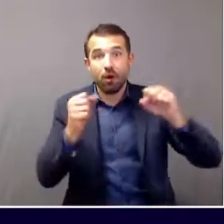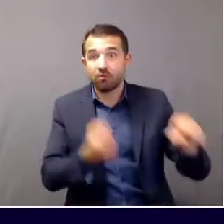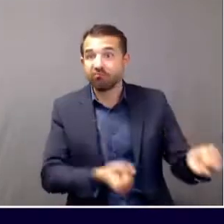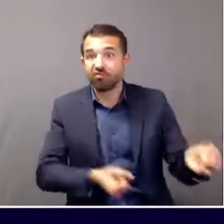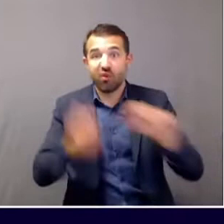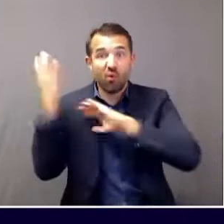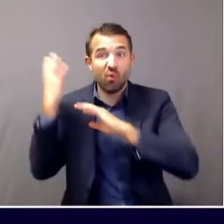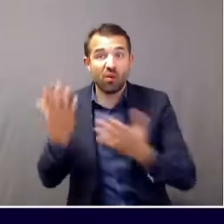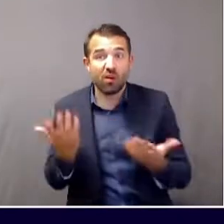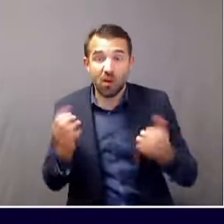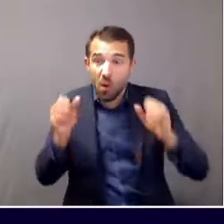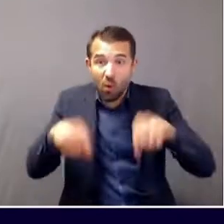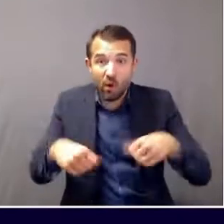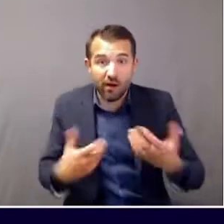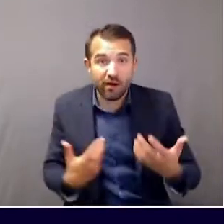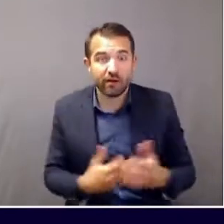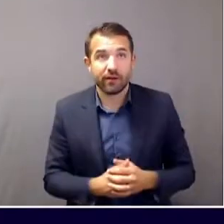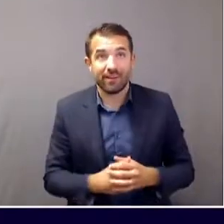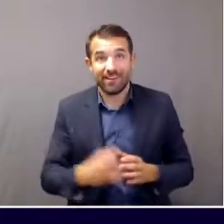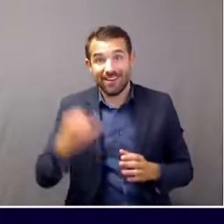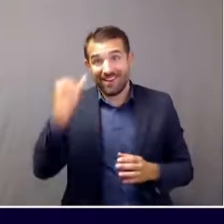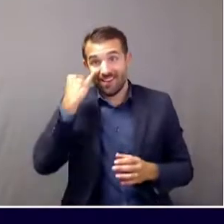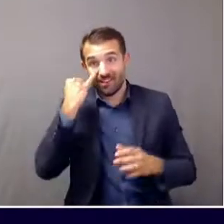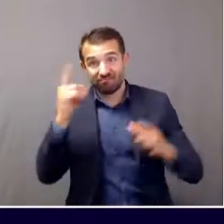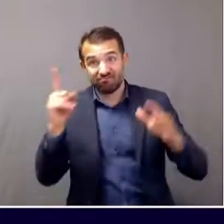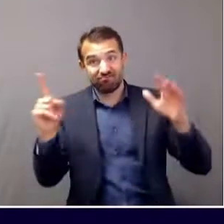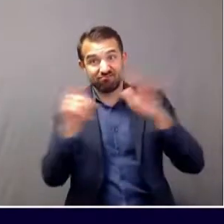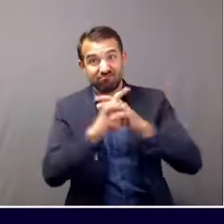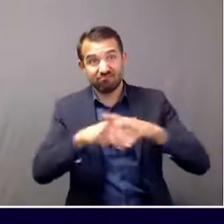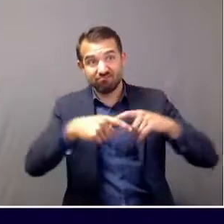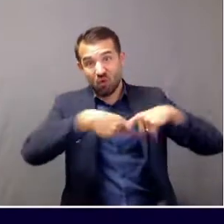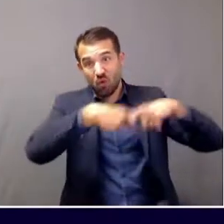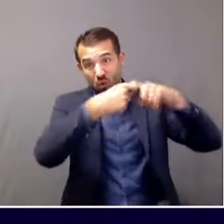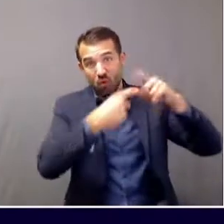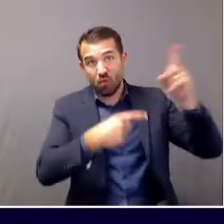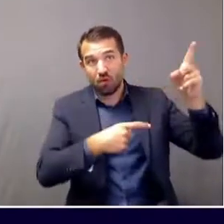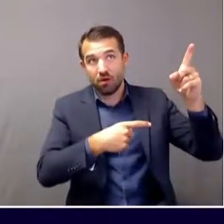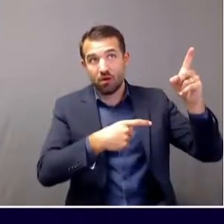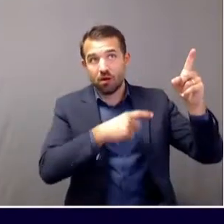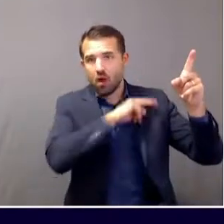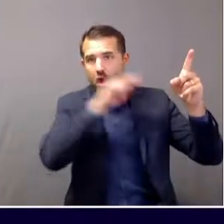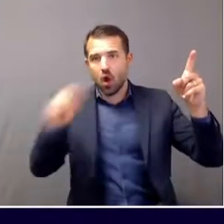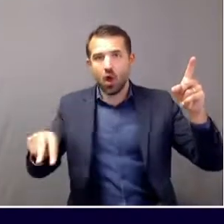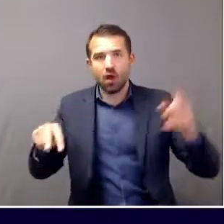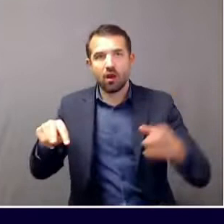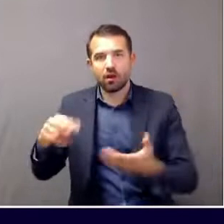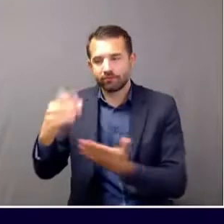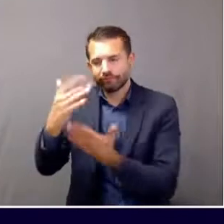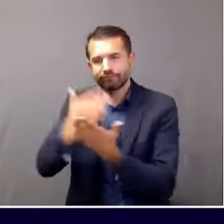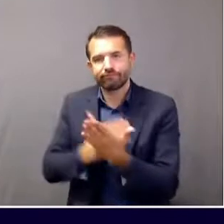something is an event that constitutes a pause and then as